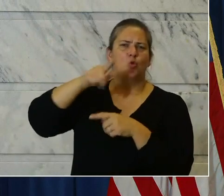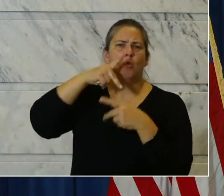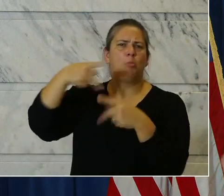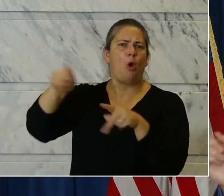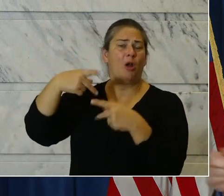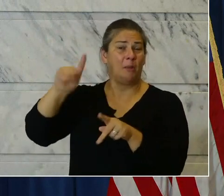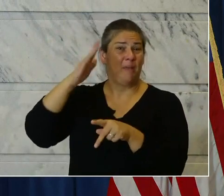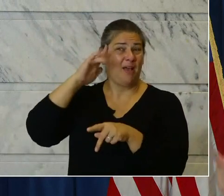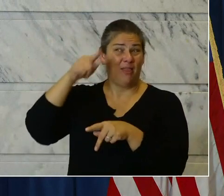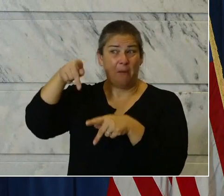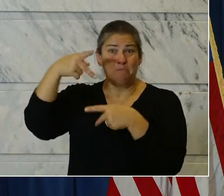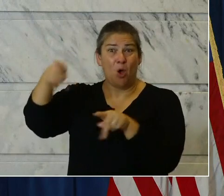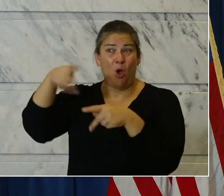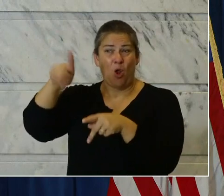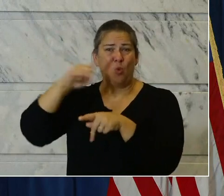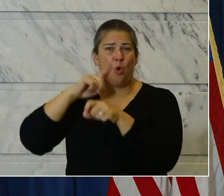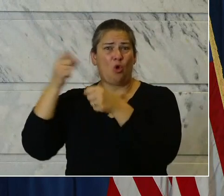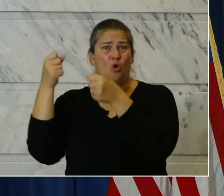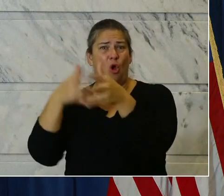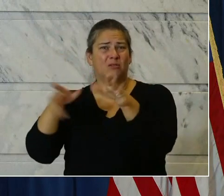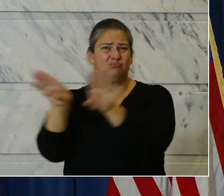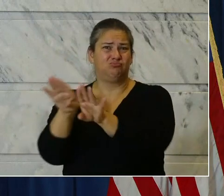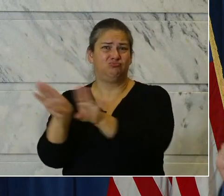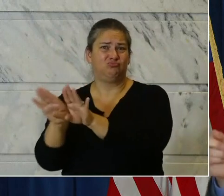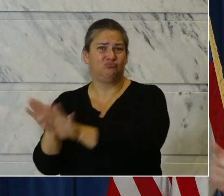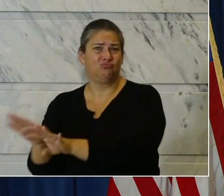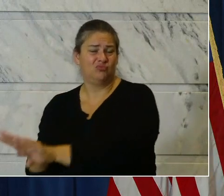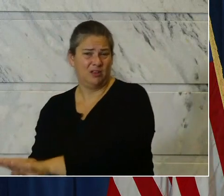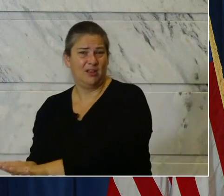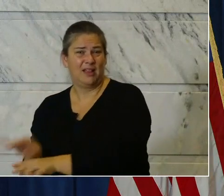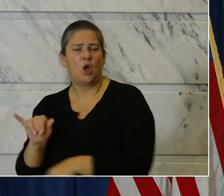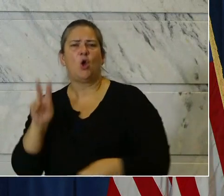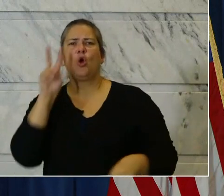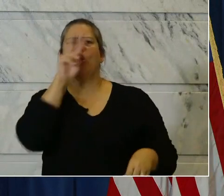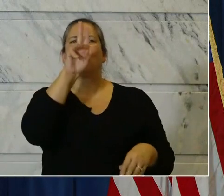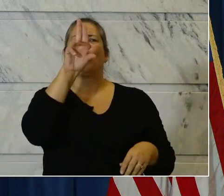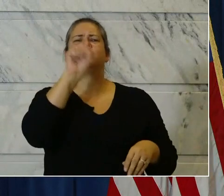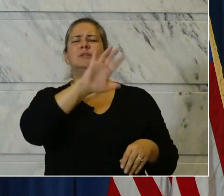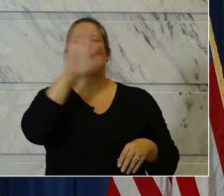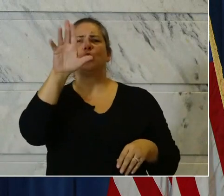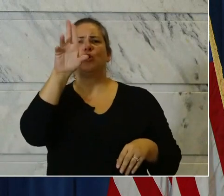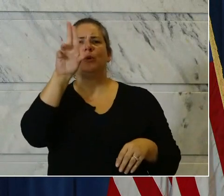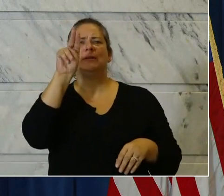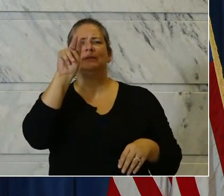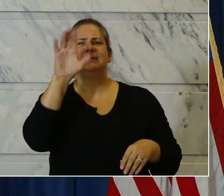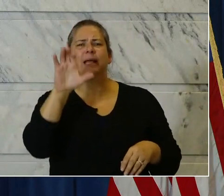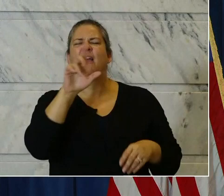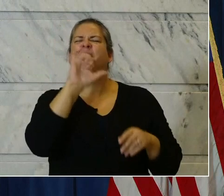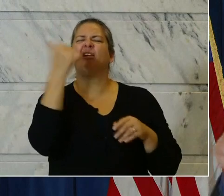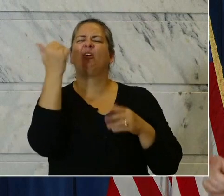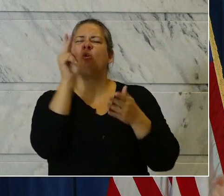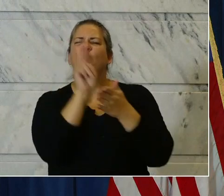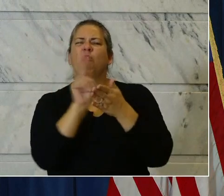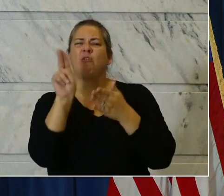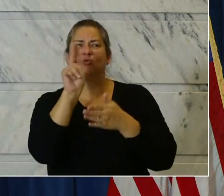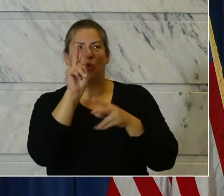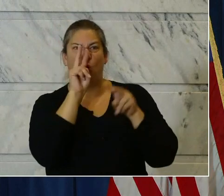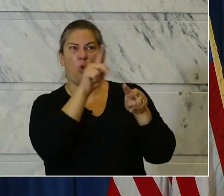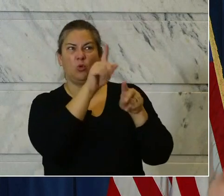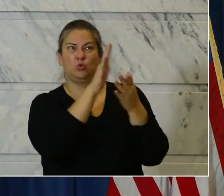COLLEGE BECAUSE THOSE ARE THE ONES ARE GONNA GET YOUR SCHOOLS ARE SHUT DOWN. SO IF YOU LOOK AT WHAT HAPPENED AROUND THE UNITED STATES AND OTHER. U. N.